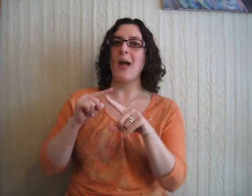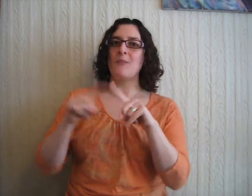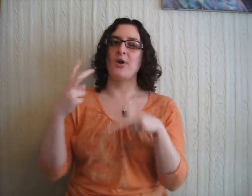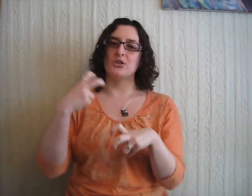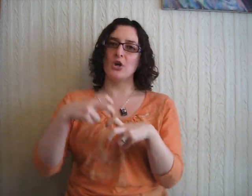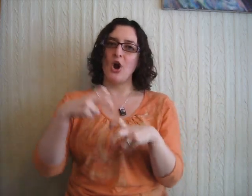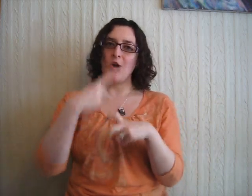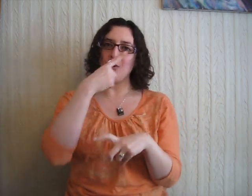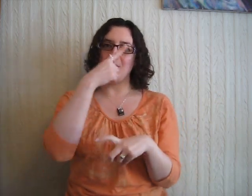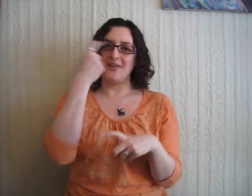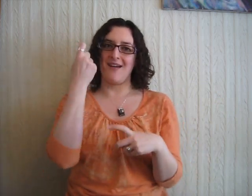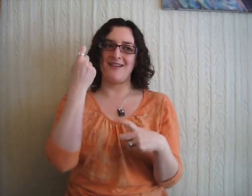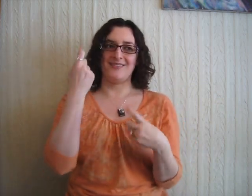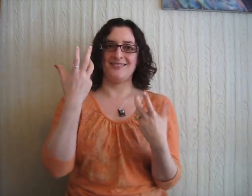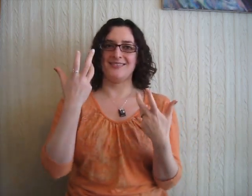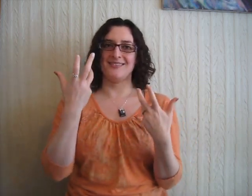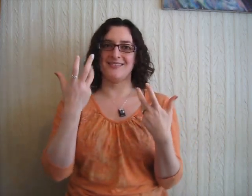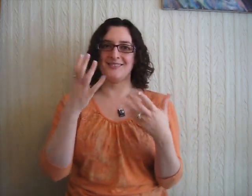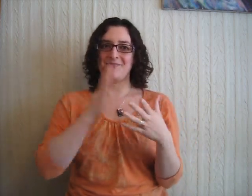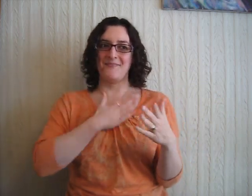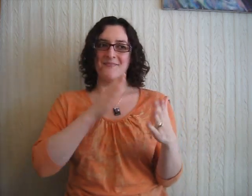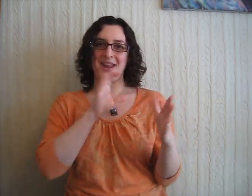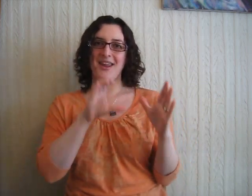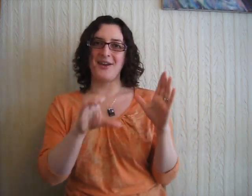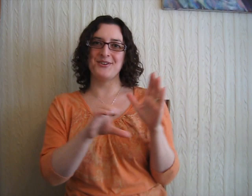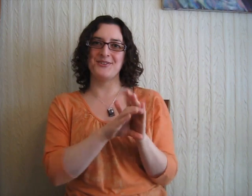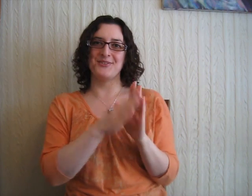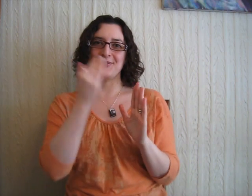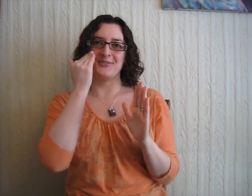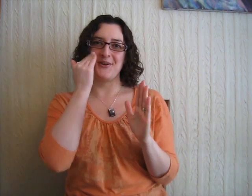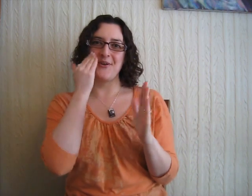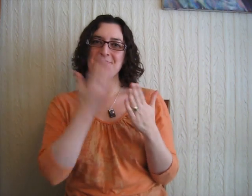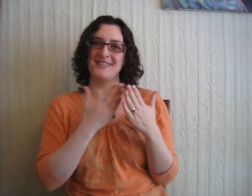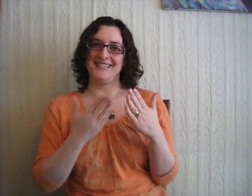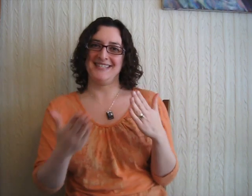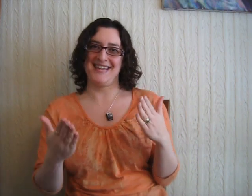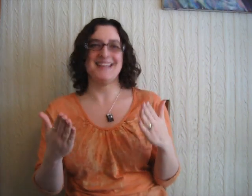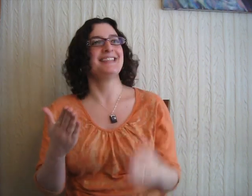But it's hard because my characters know these things